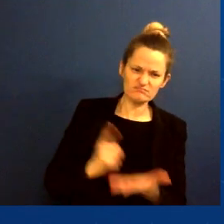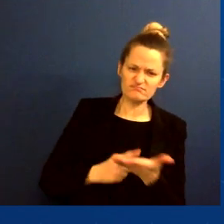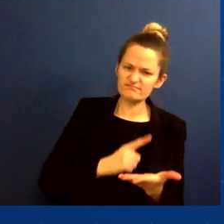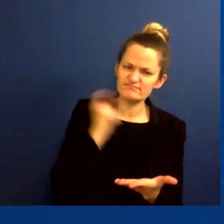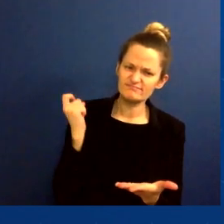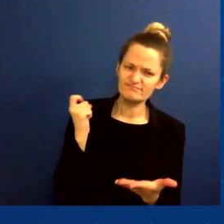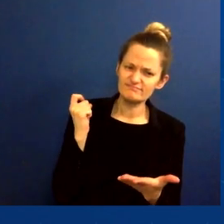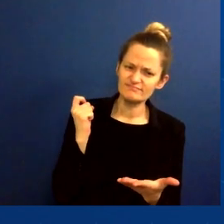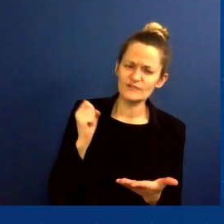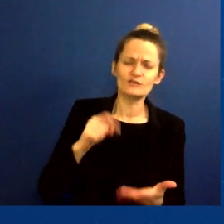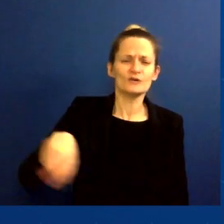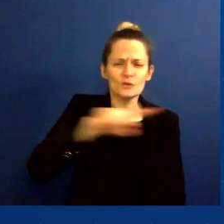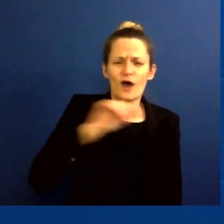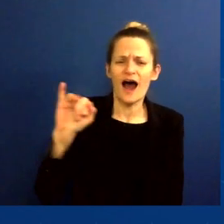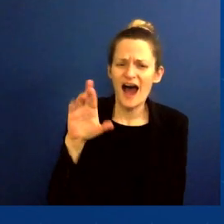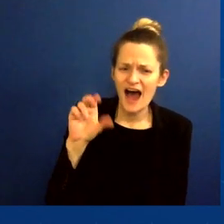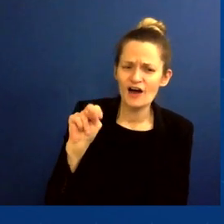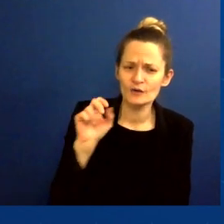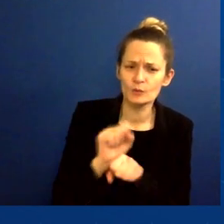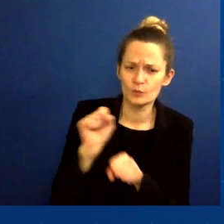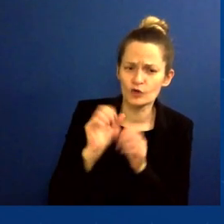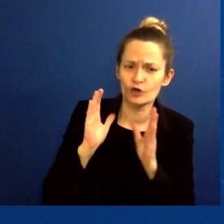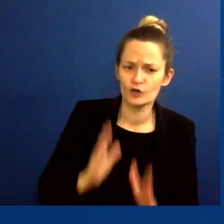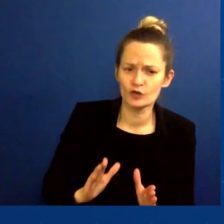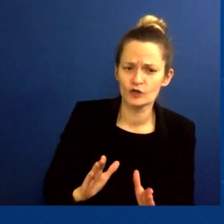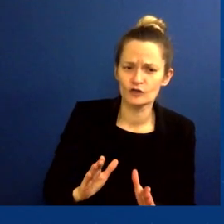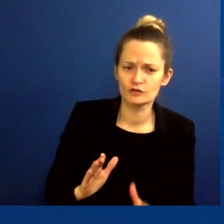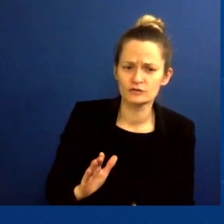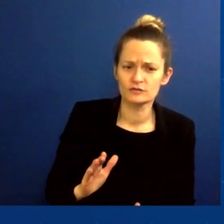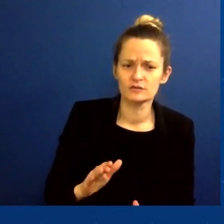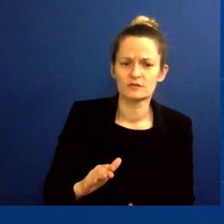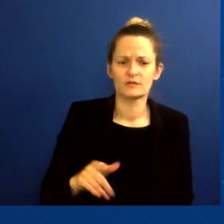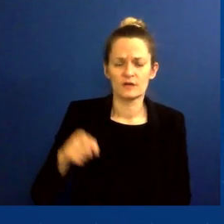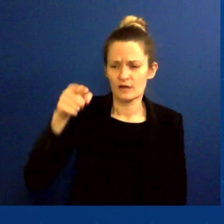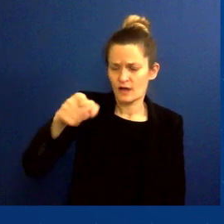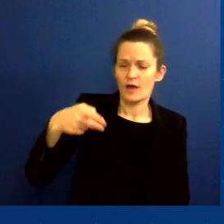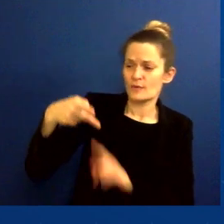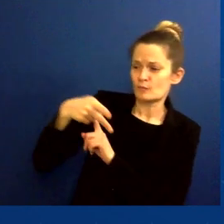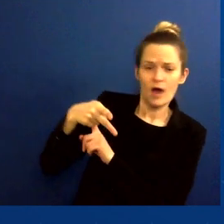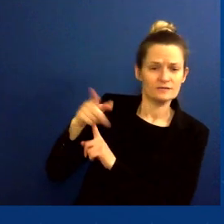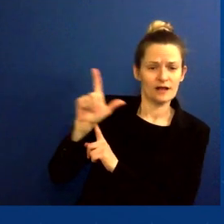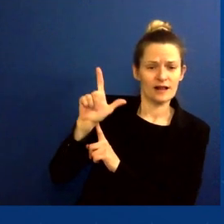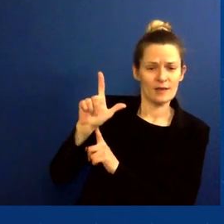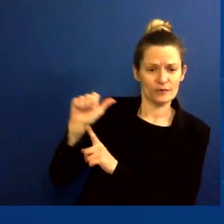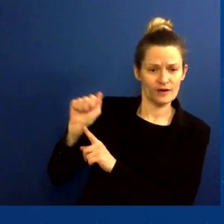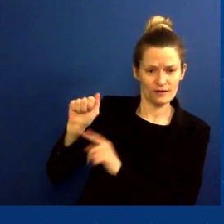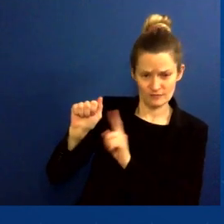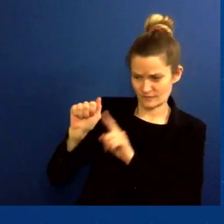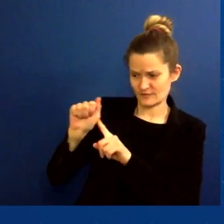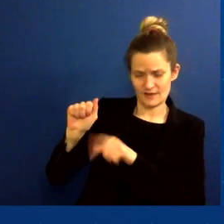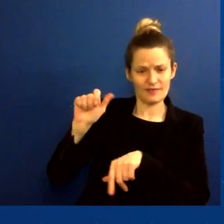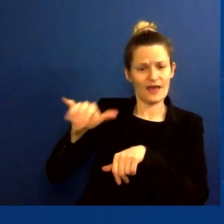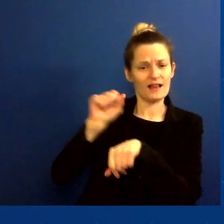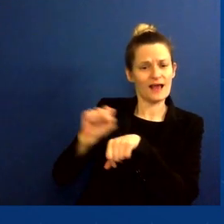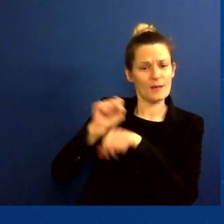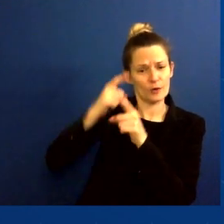I know you all know it, but folks who may be watching this may not fully understand it. Simply put, these are agreements that contractors,